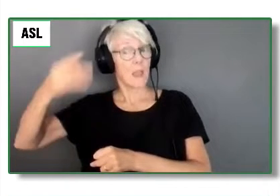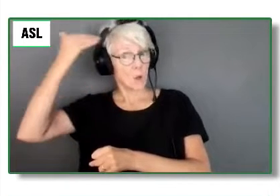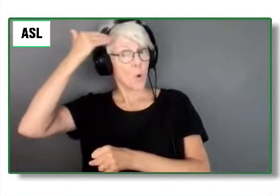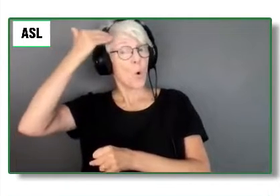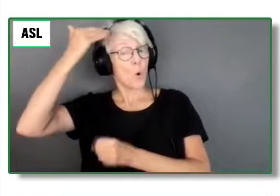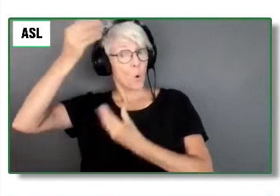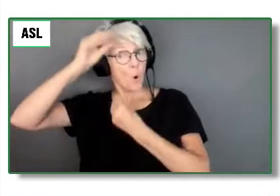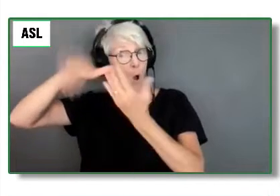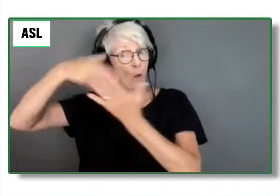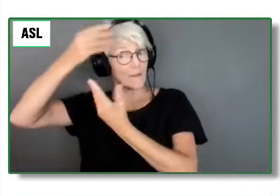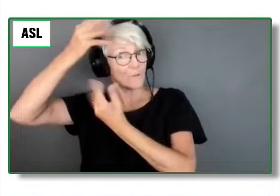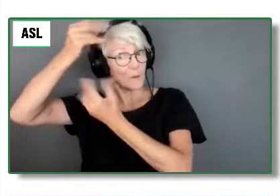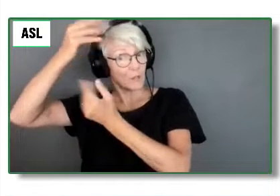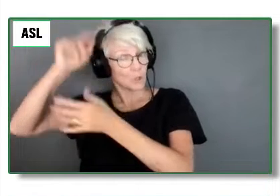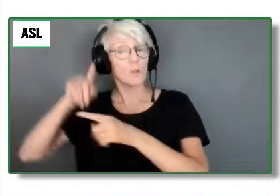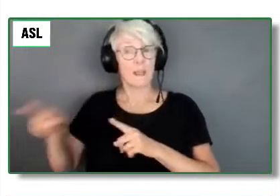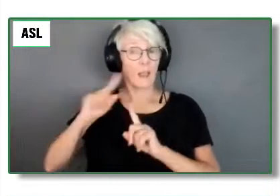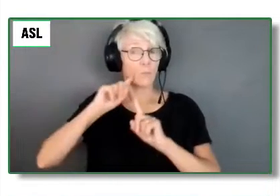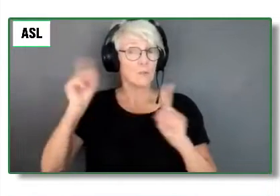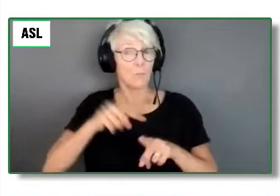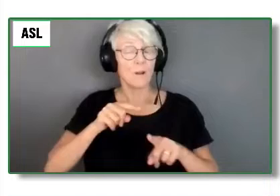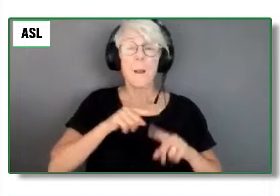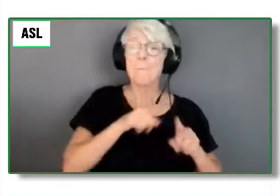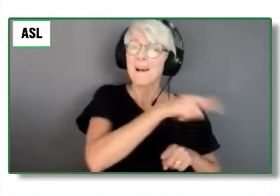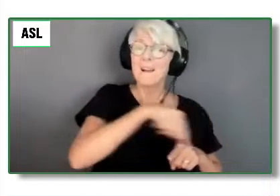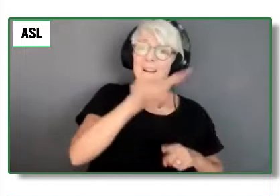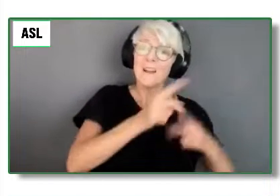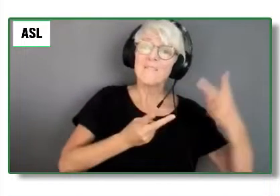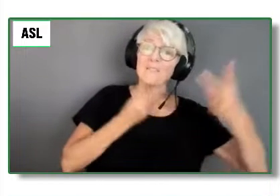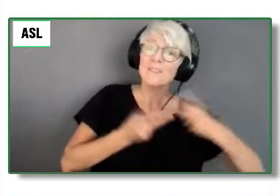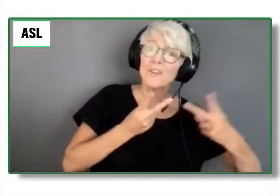sends a message to the person inquiring that their needs have been thought about